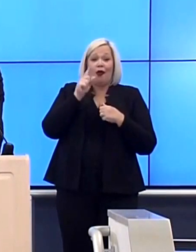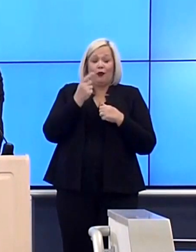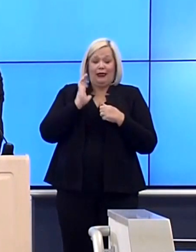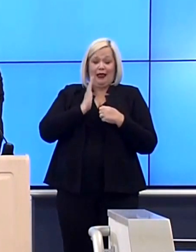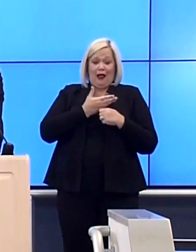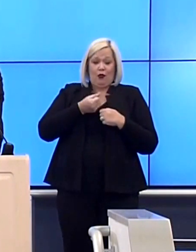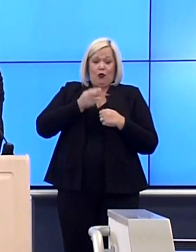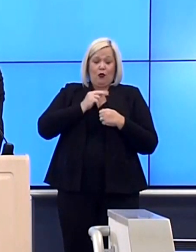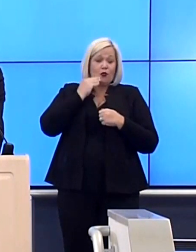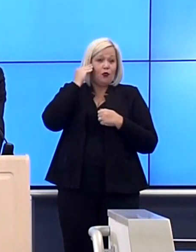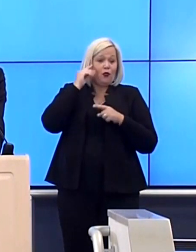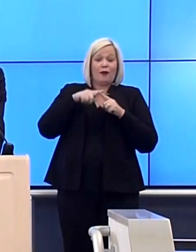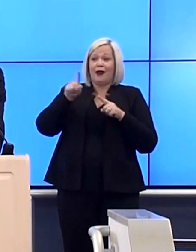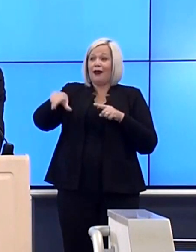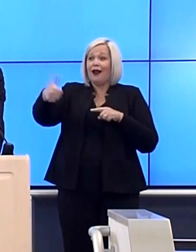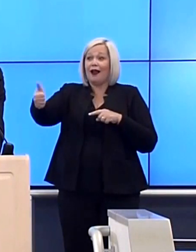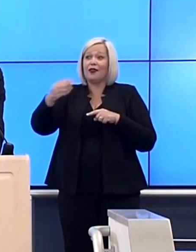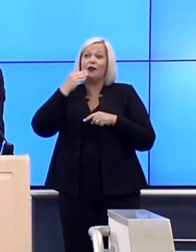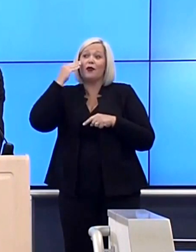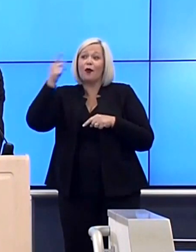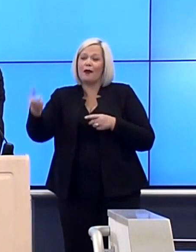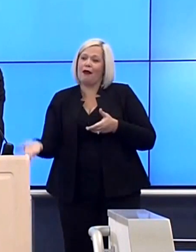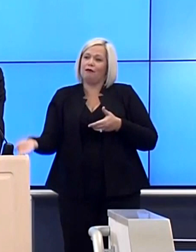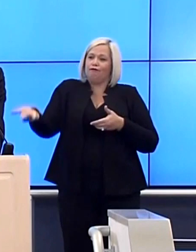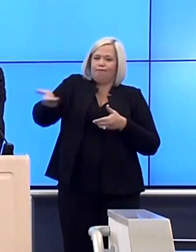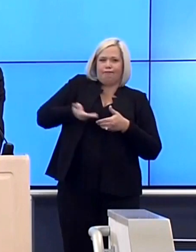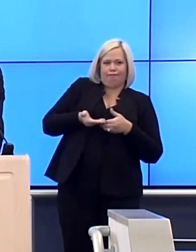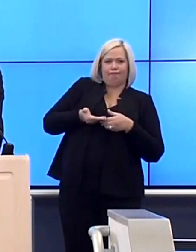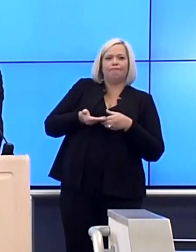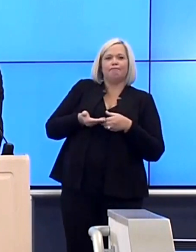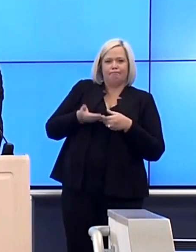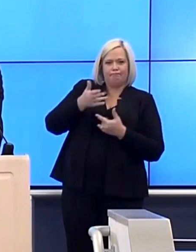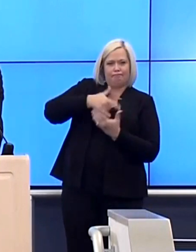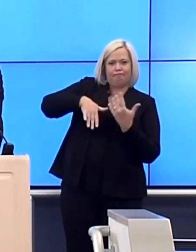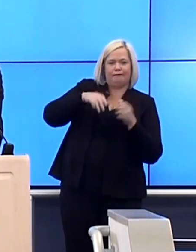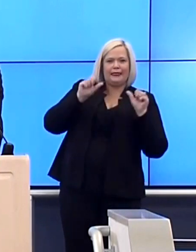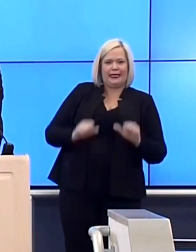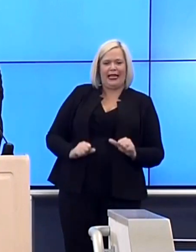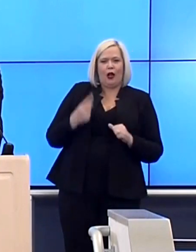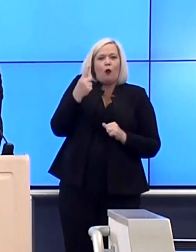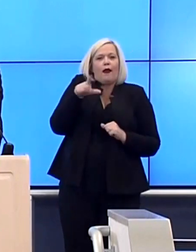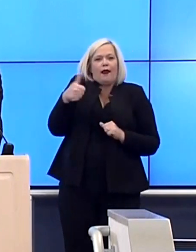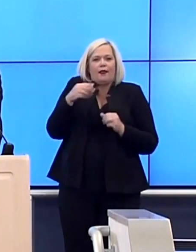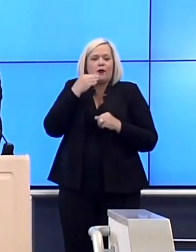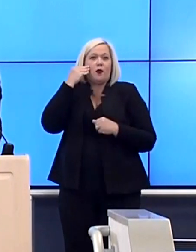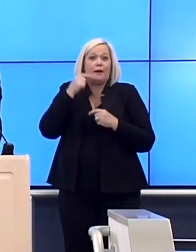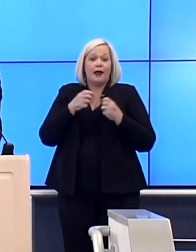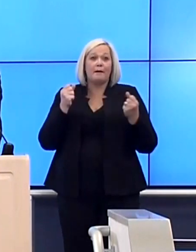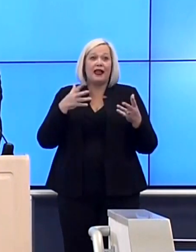THE ORDER ALLOWS A FAMILY TO GATHER WITH ONE OTHER HOUSEHOLD GATHER WITH ONE OTHER HOUSEHOLD IN A RESIDENCE. IN A RESIDENCE. THIS STILL BRINGS RISKS AND THIS STILL BRINGS RISKS AND GOVERNOR WHITMER WAS VERY CLEAR